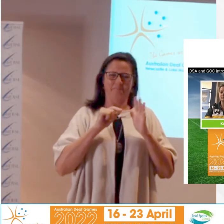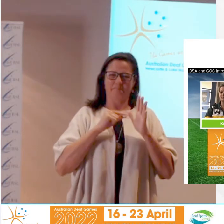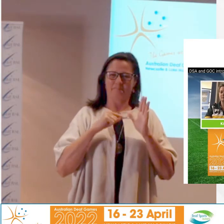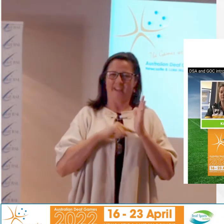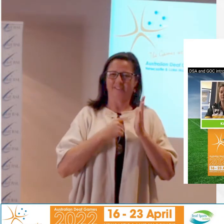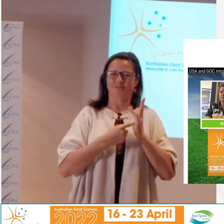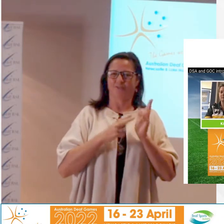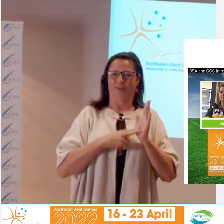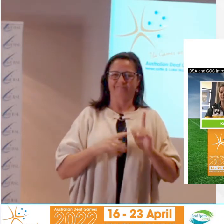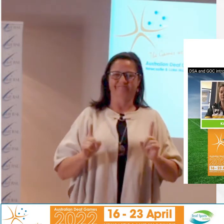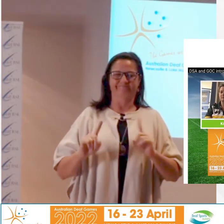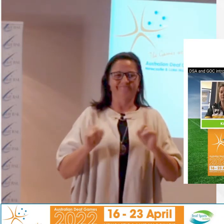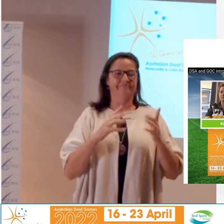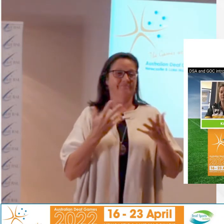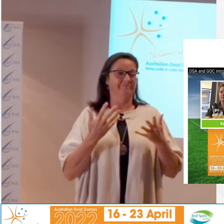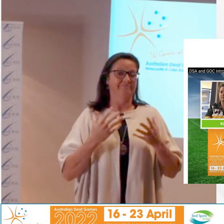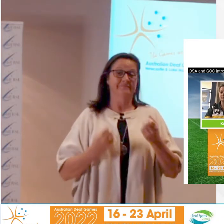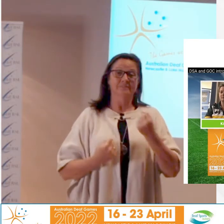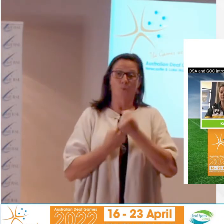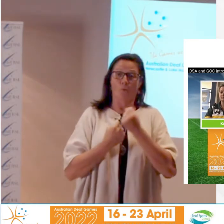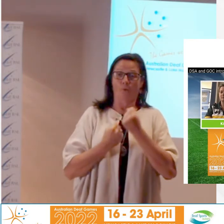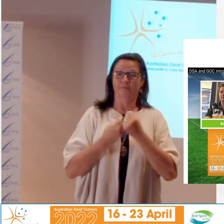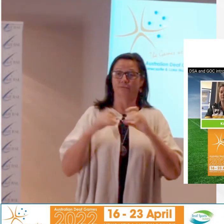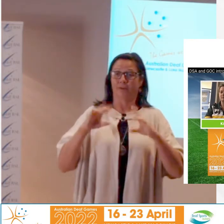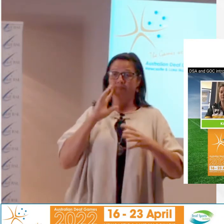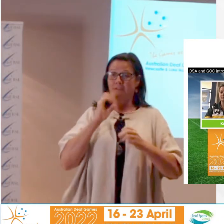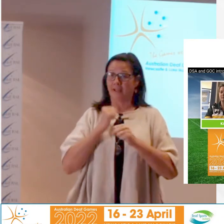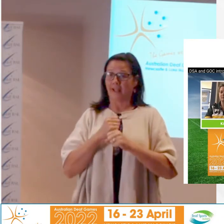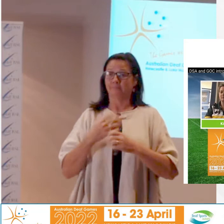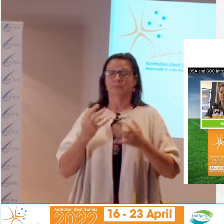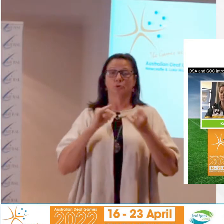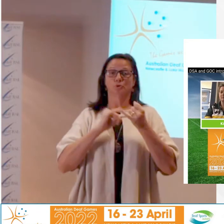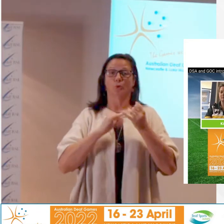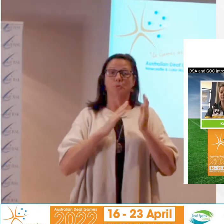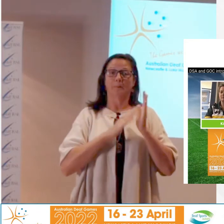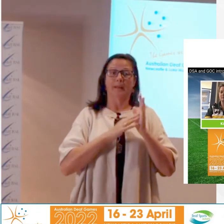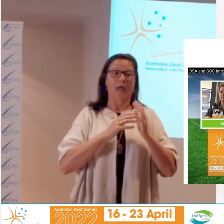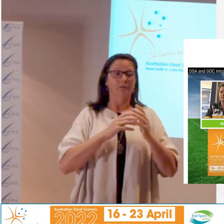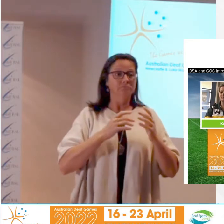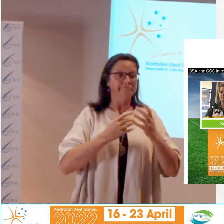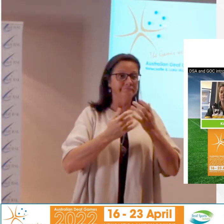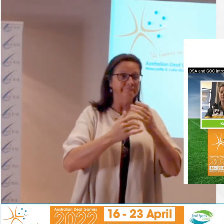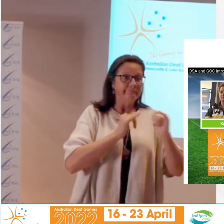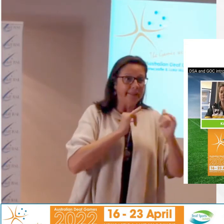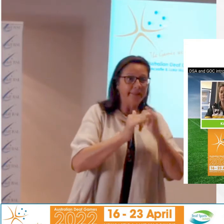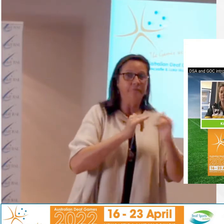say thank you you might be wondering what a patron does when we support the Australian